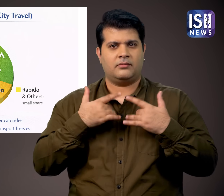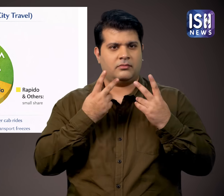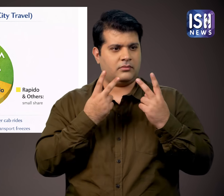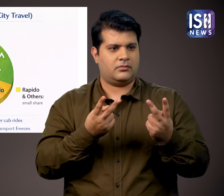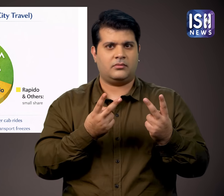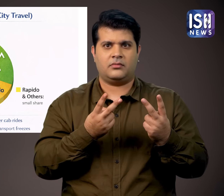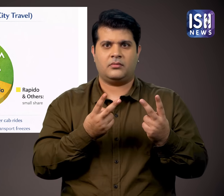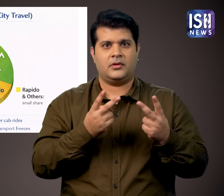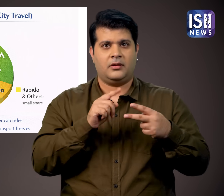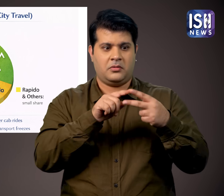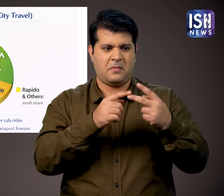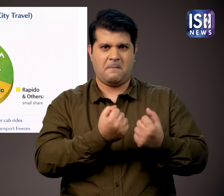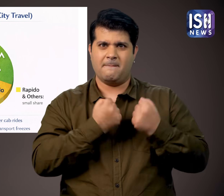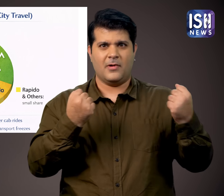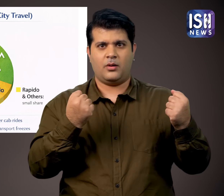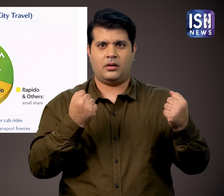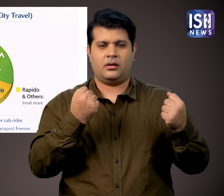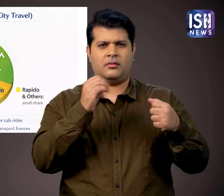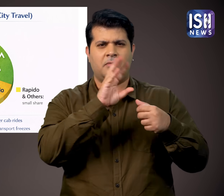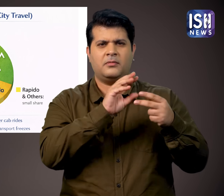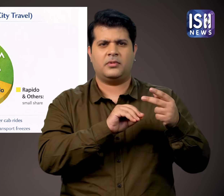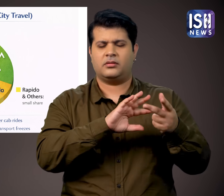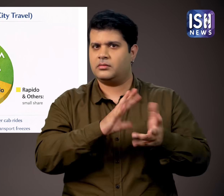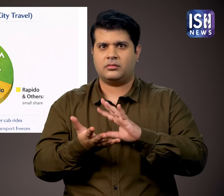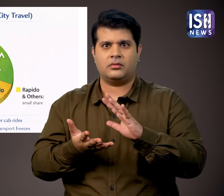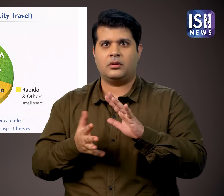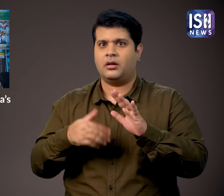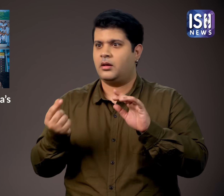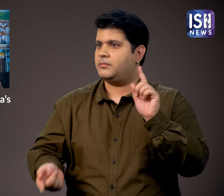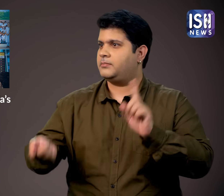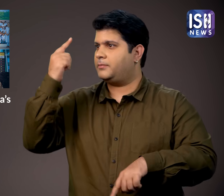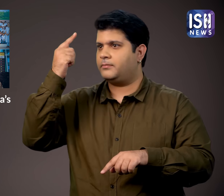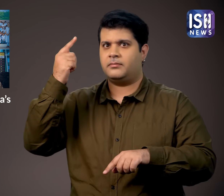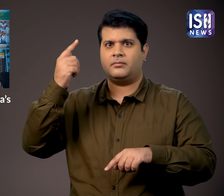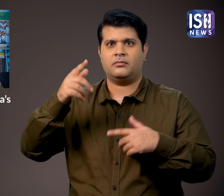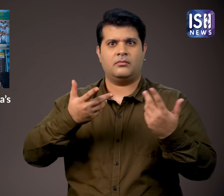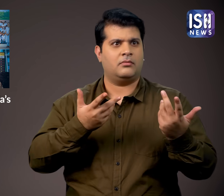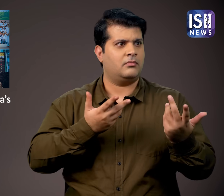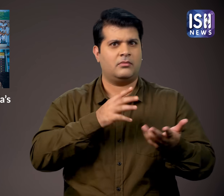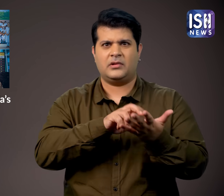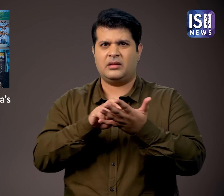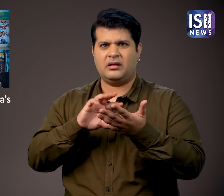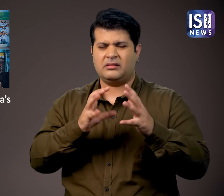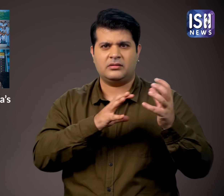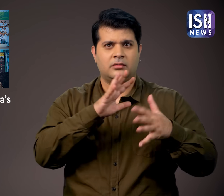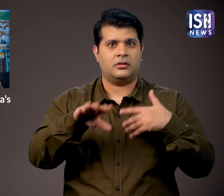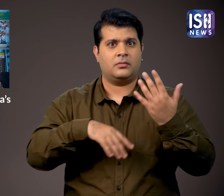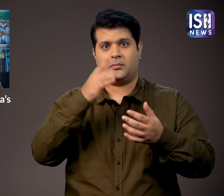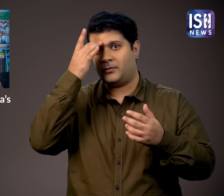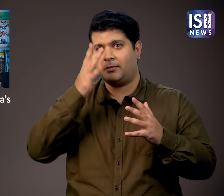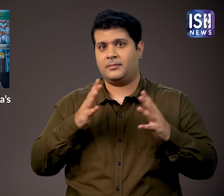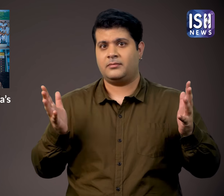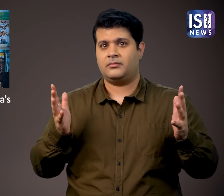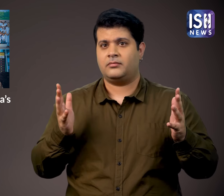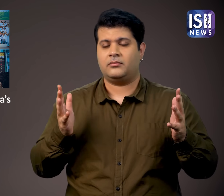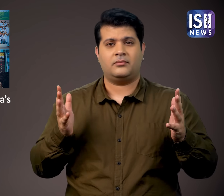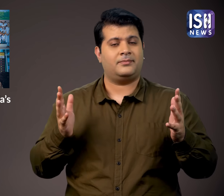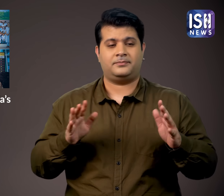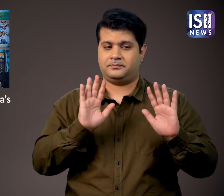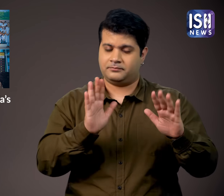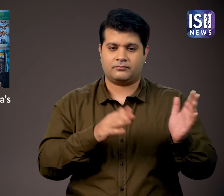If Uber and Ola stop, the public could suffer and other players may raise prices, creating a major problem.